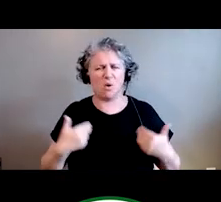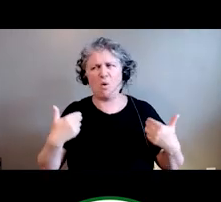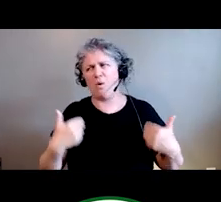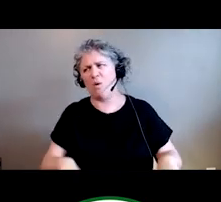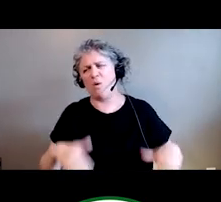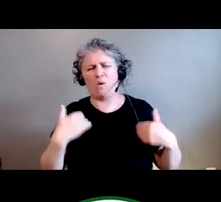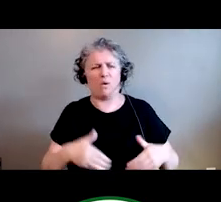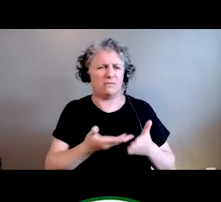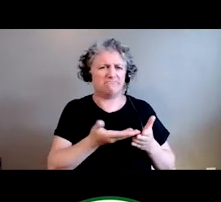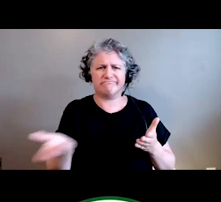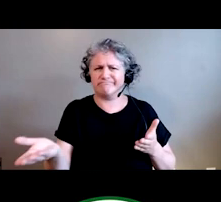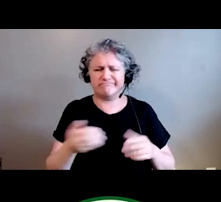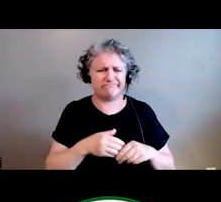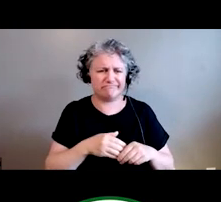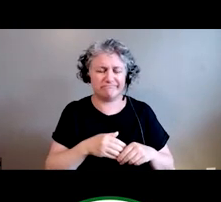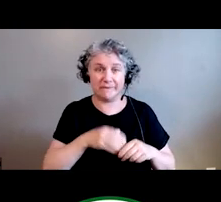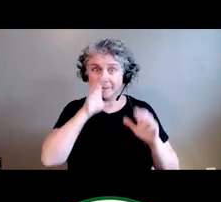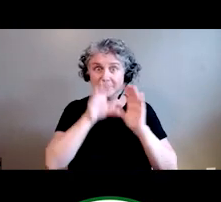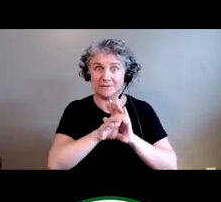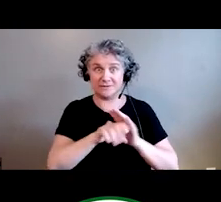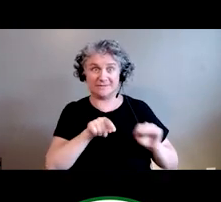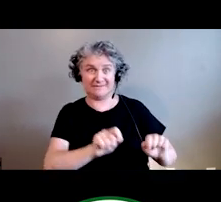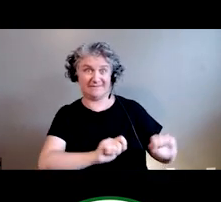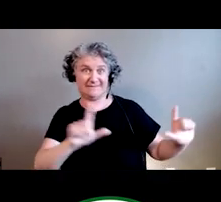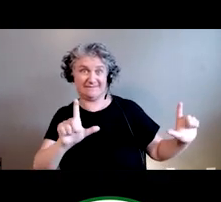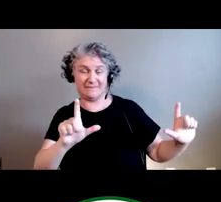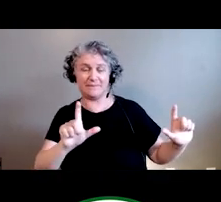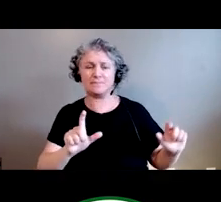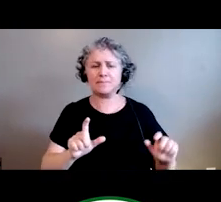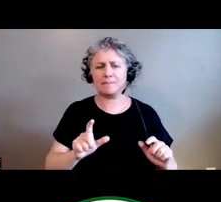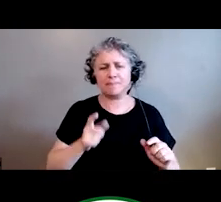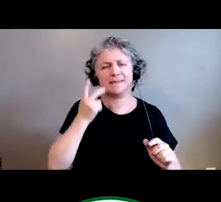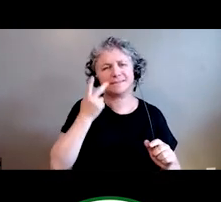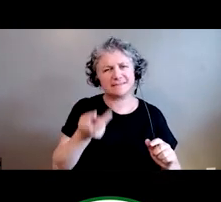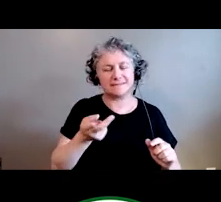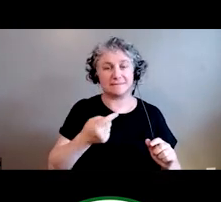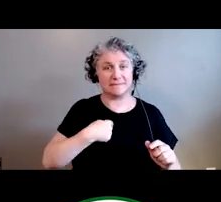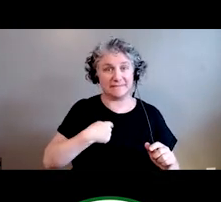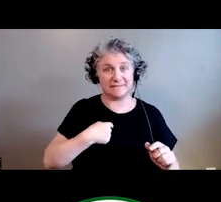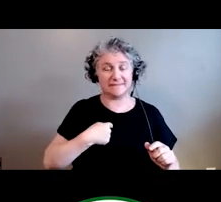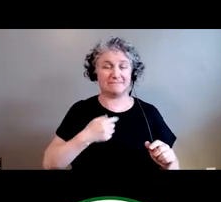Its pictures, in here of me and my happy place out in the mountains. Wearing my Rocky Mountain